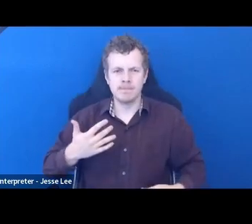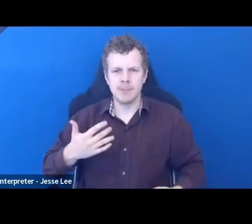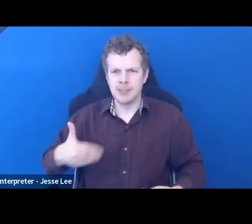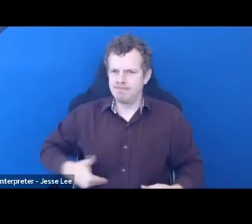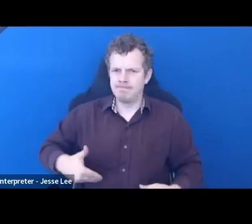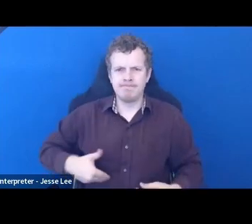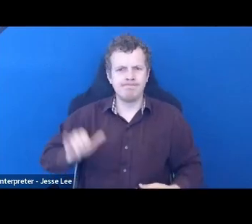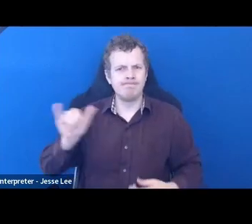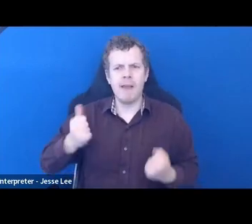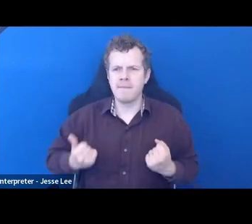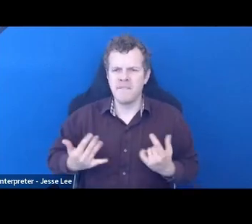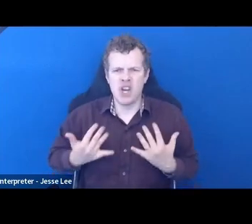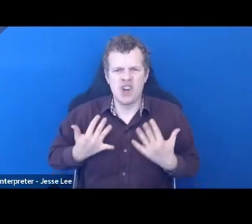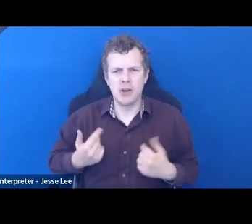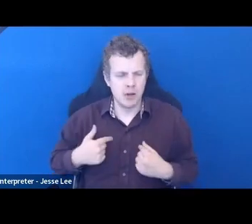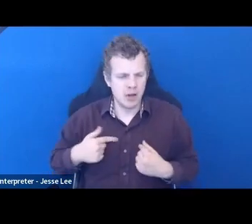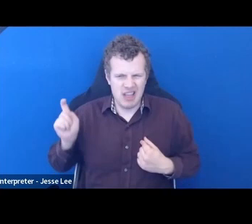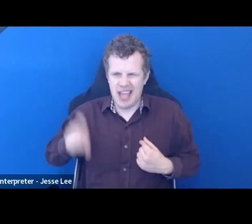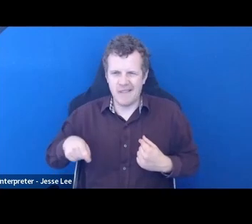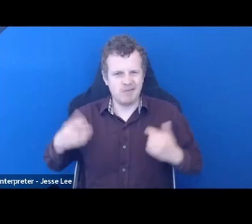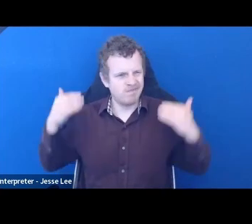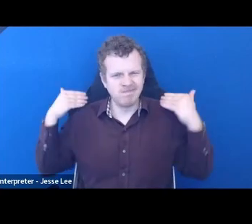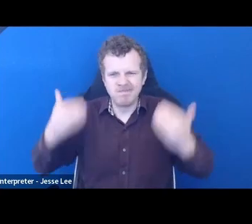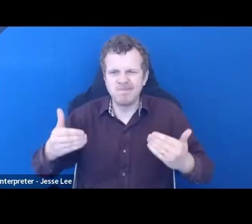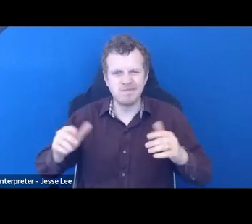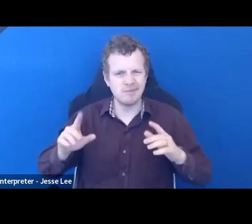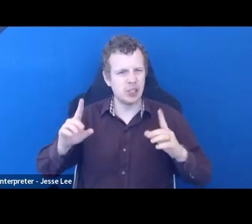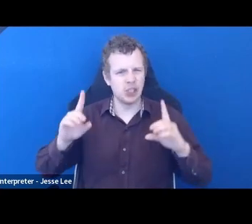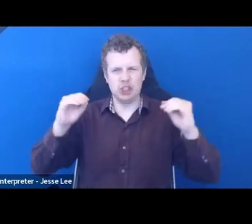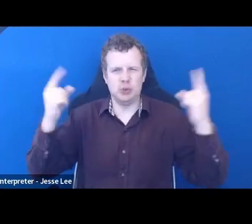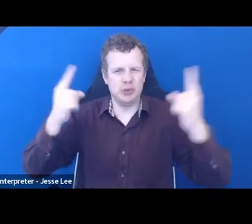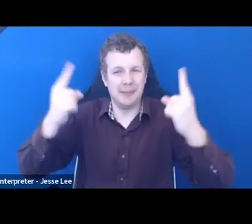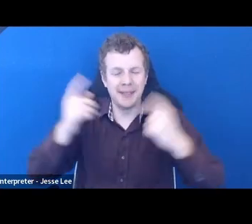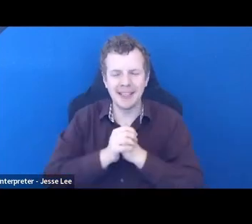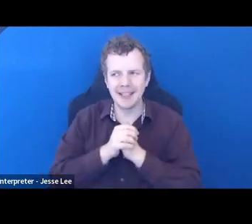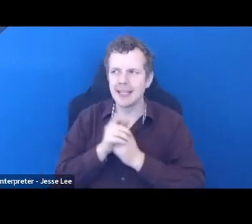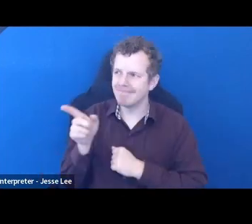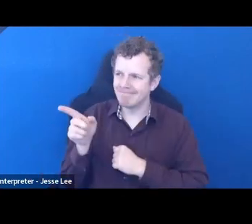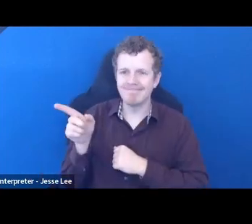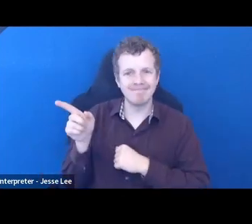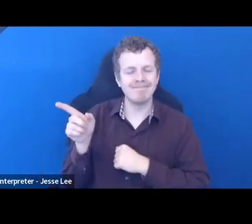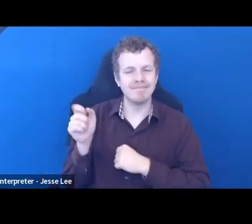like well I got to do something about it. And that was one of the - those were the two themes